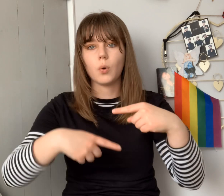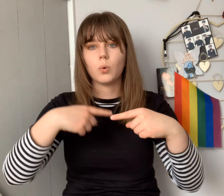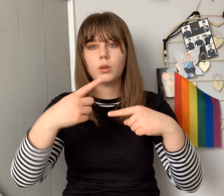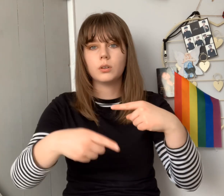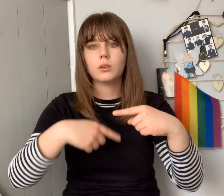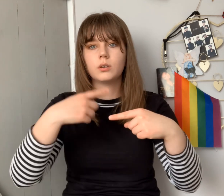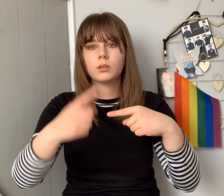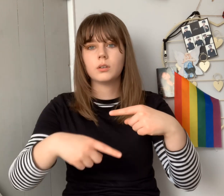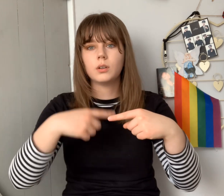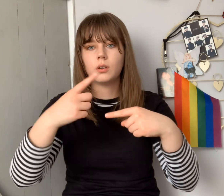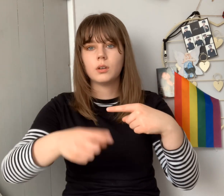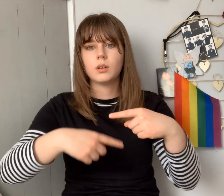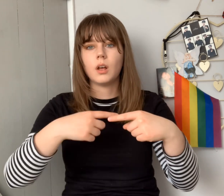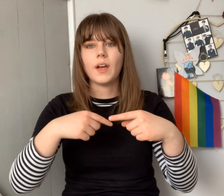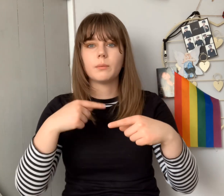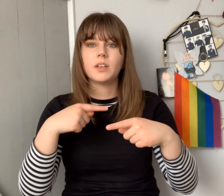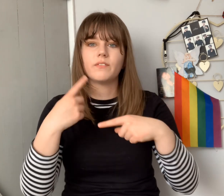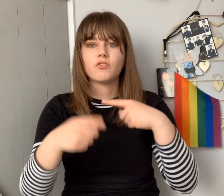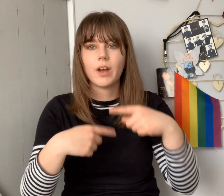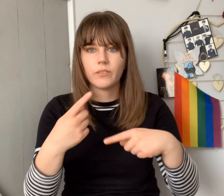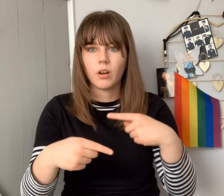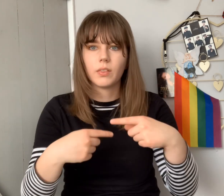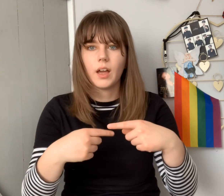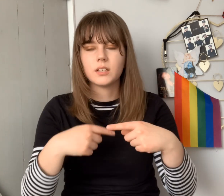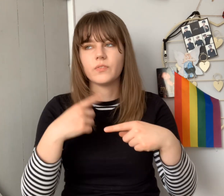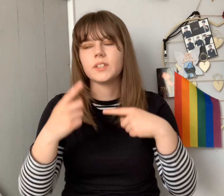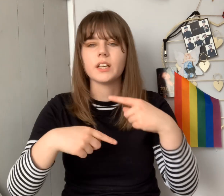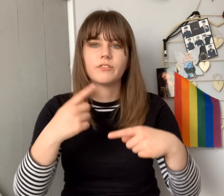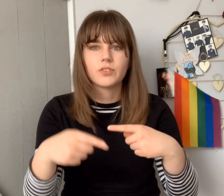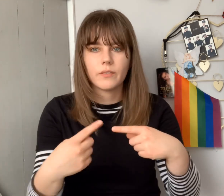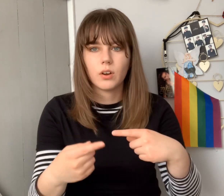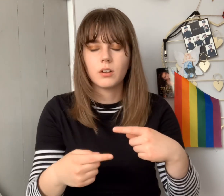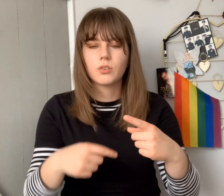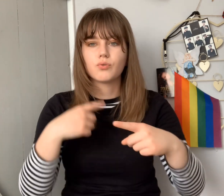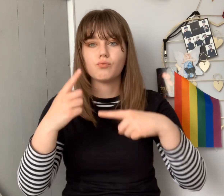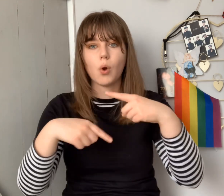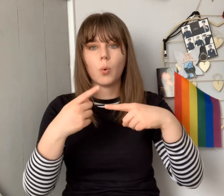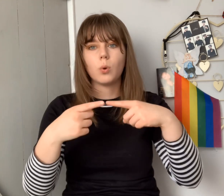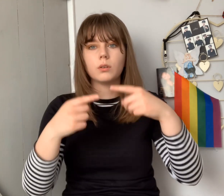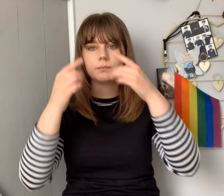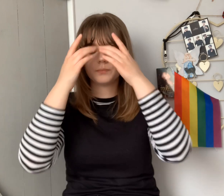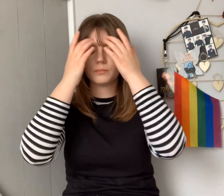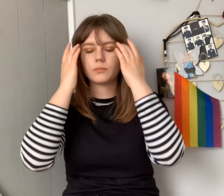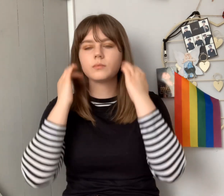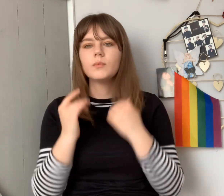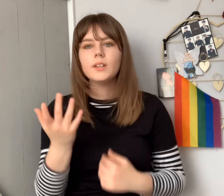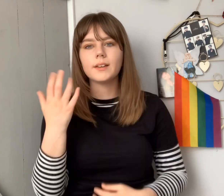"Roll" this can also be forever like something is taking forever "roll"